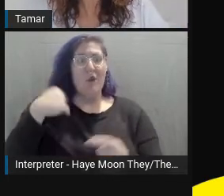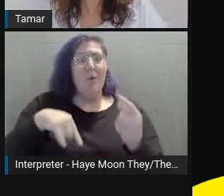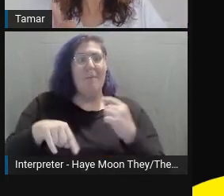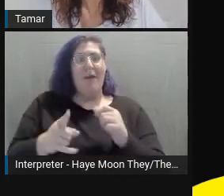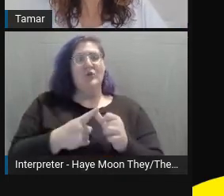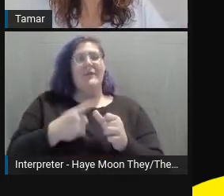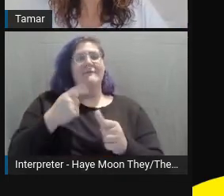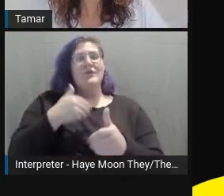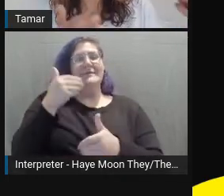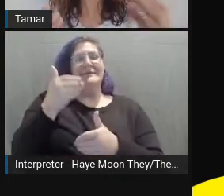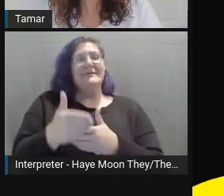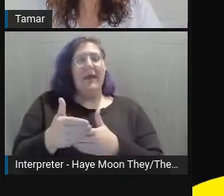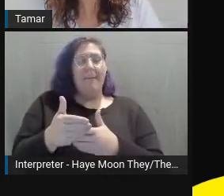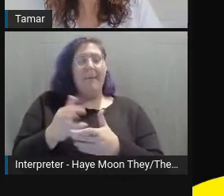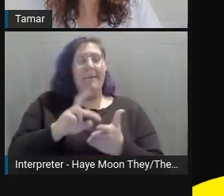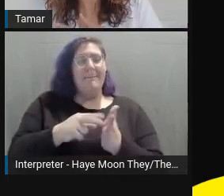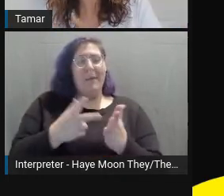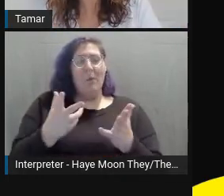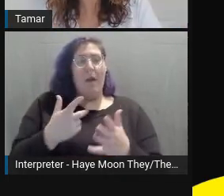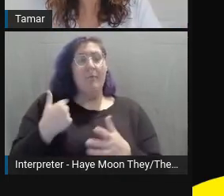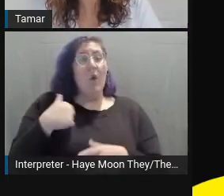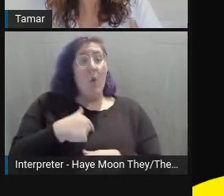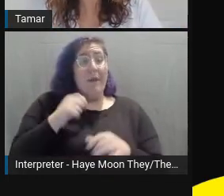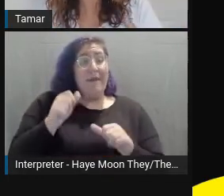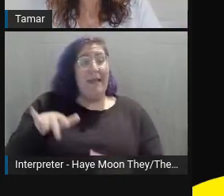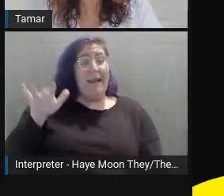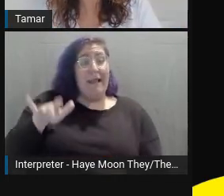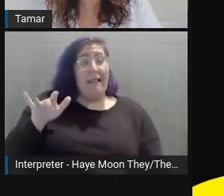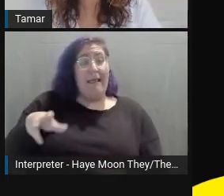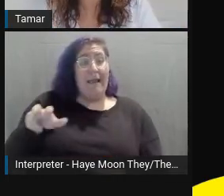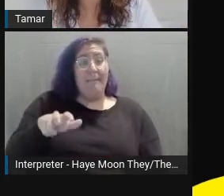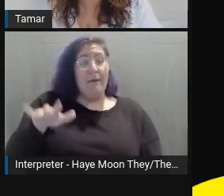When we have a click of a mouse, we need to make sure that it functions correctly with a keyboard.